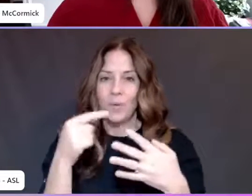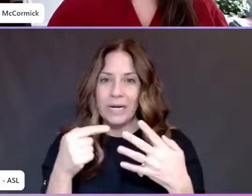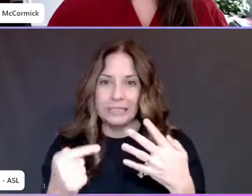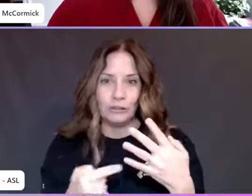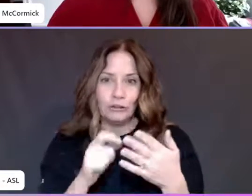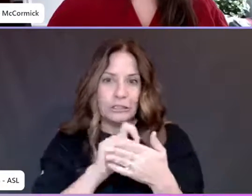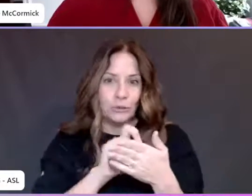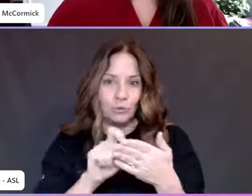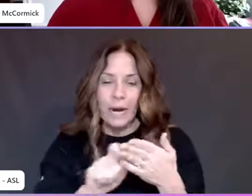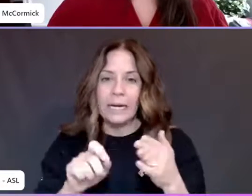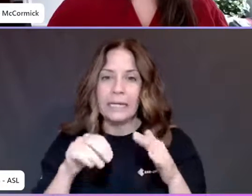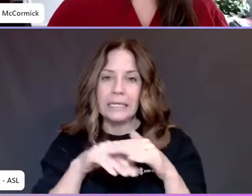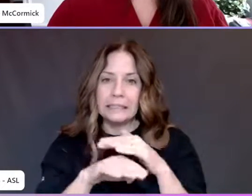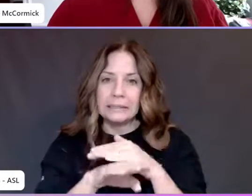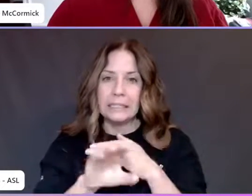Alright. Has github required